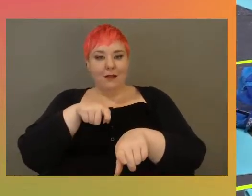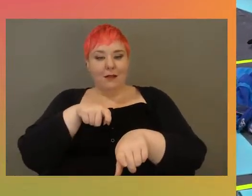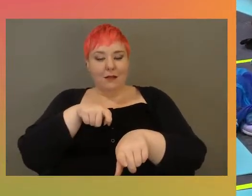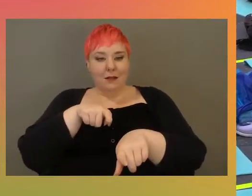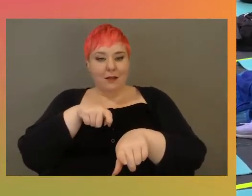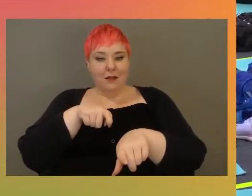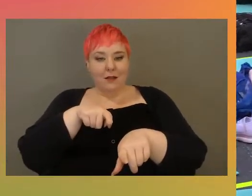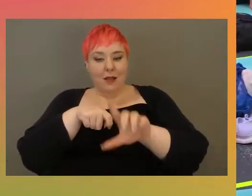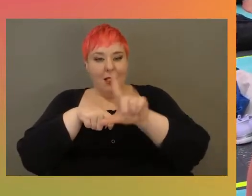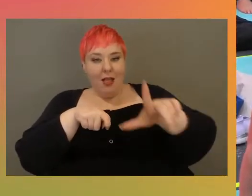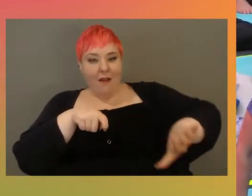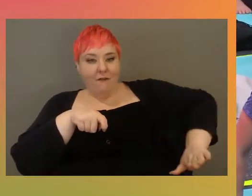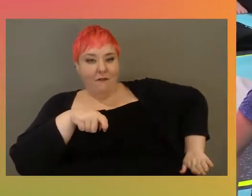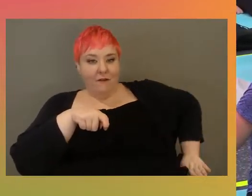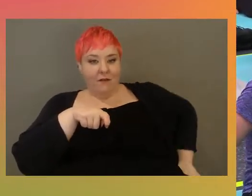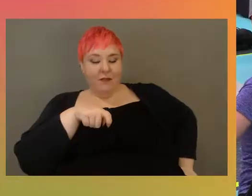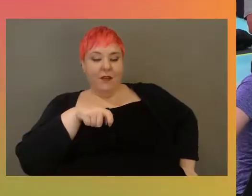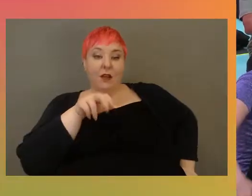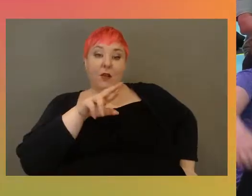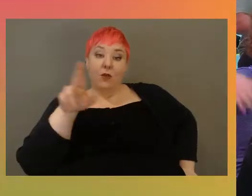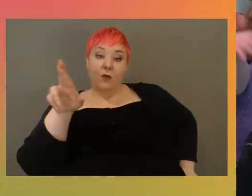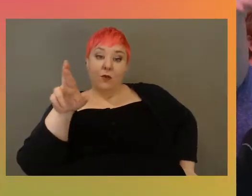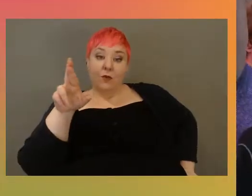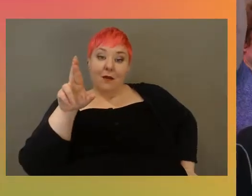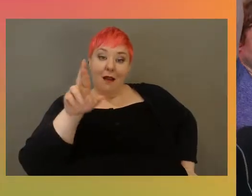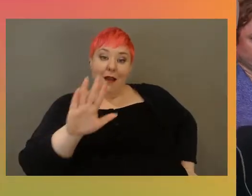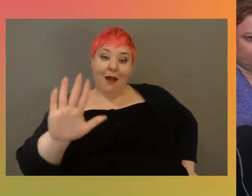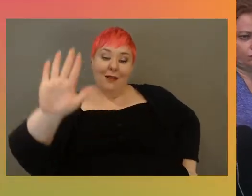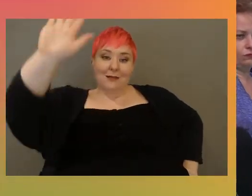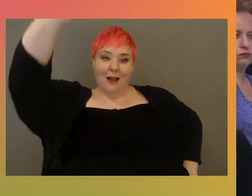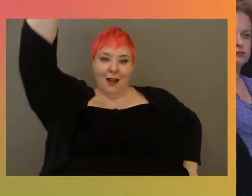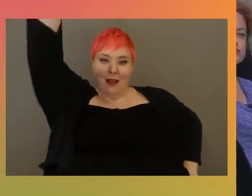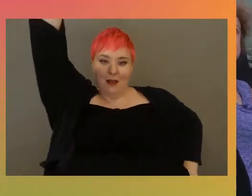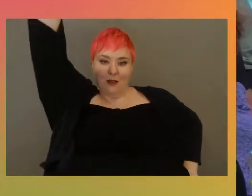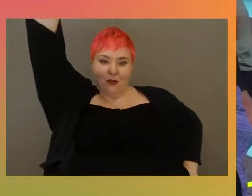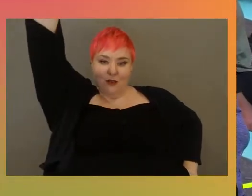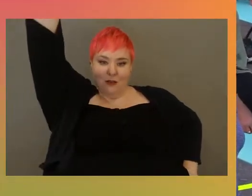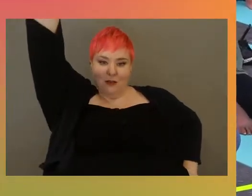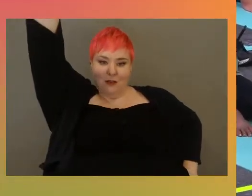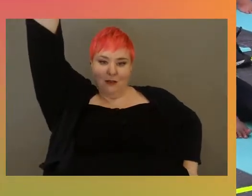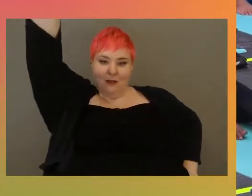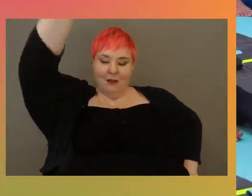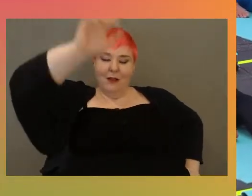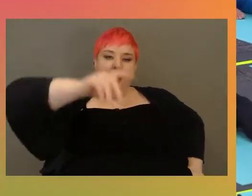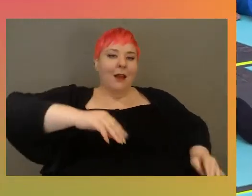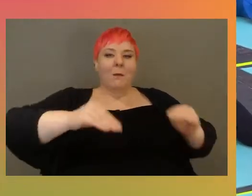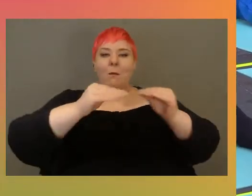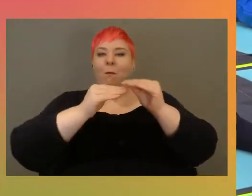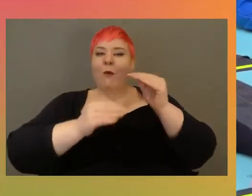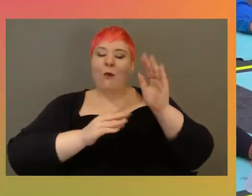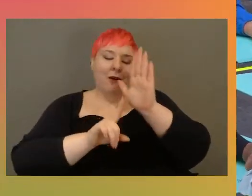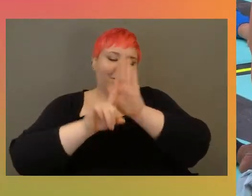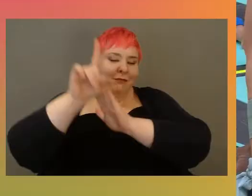BEND THE RIGHT KNEE INTO YOUR CHEST.